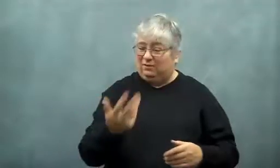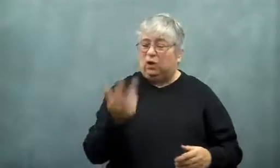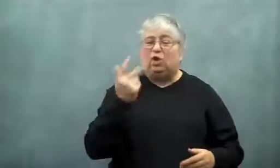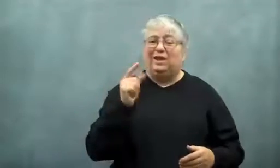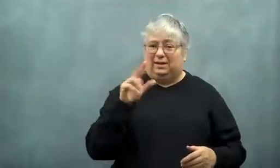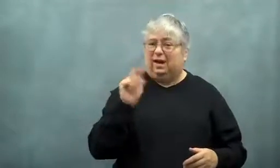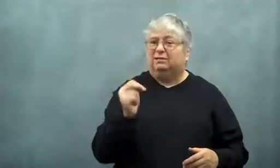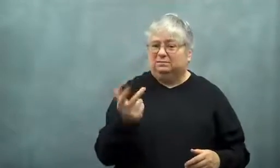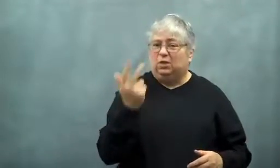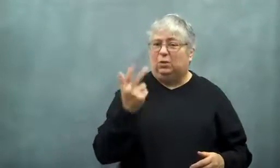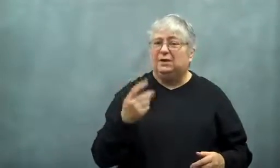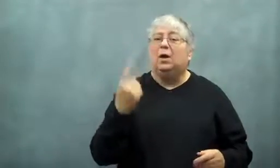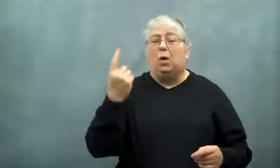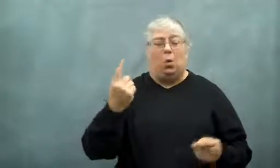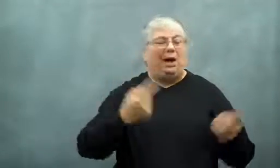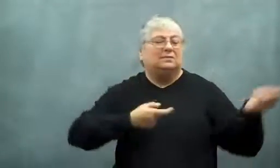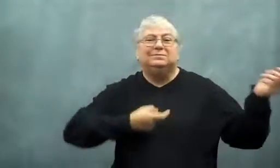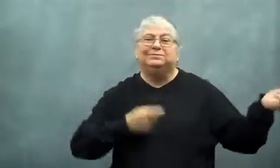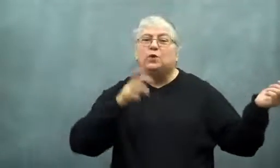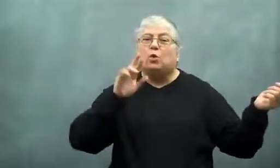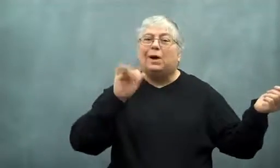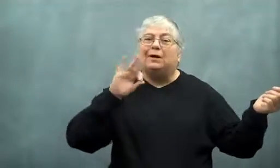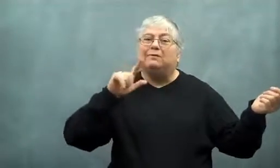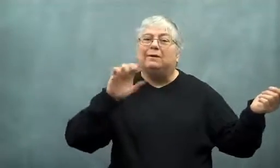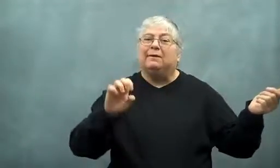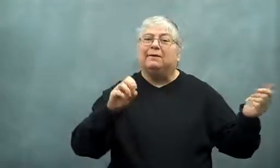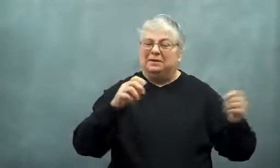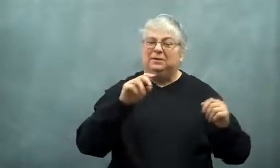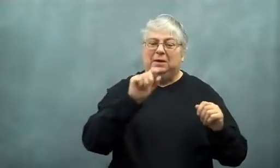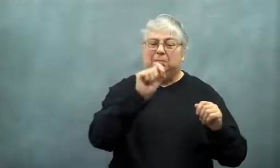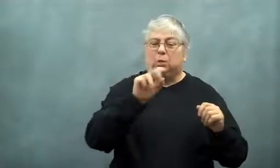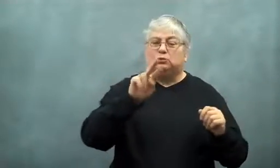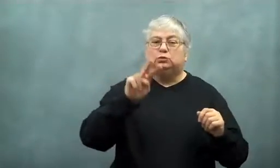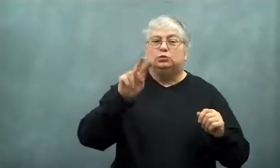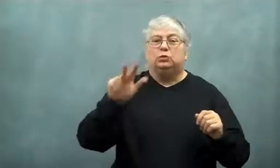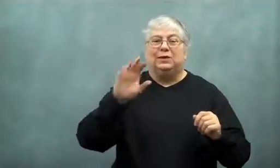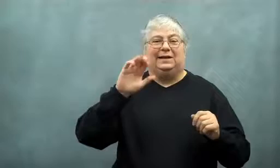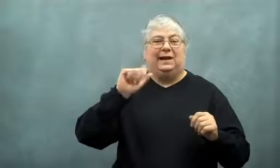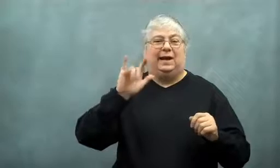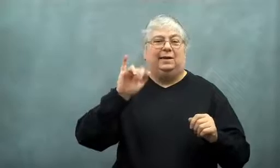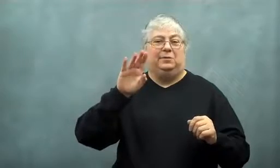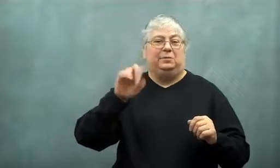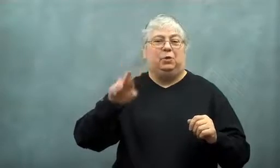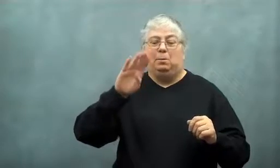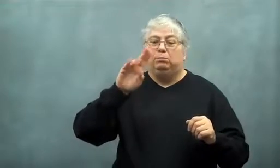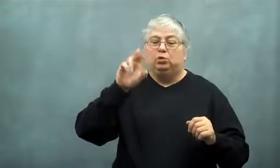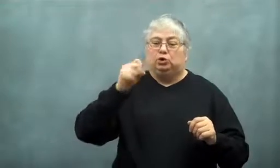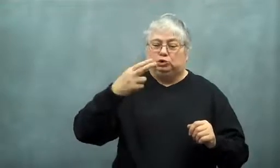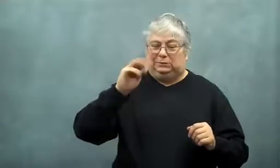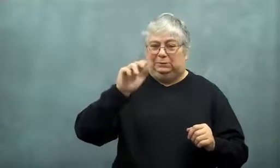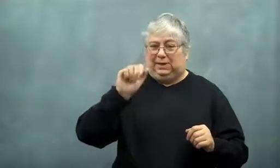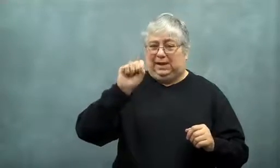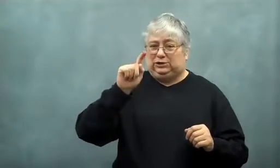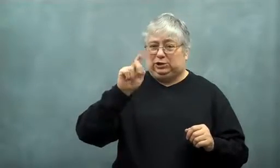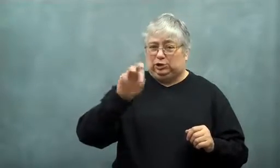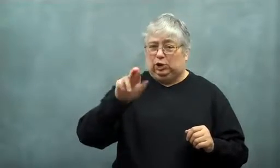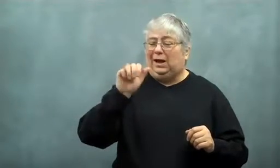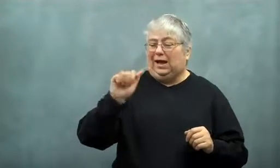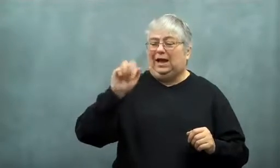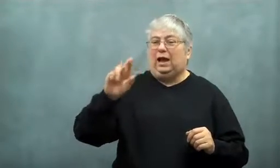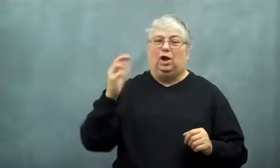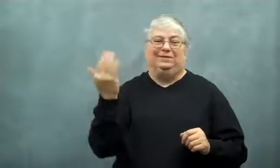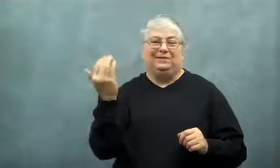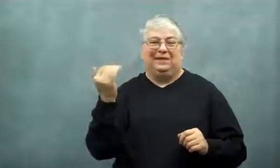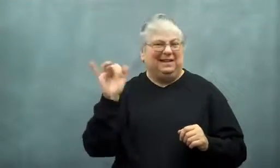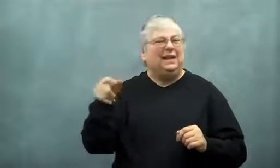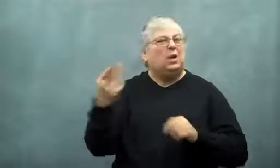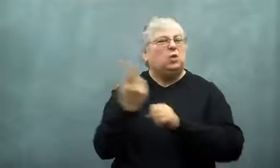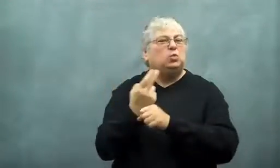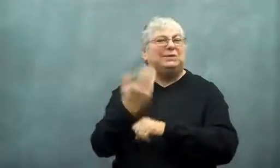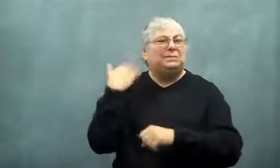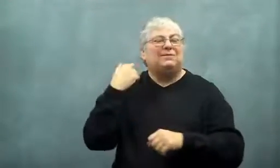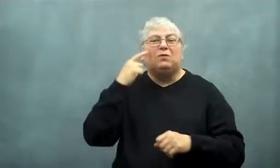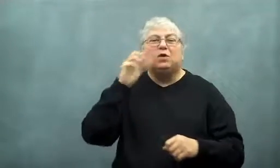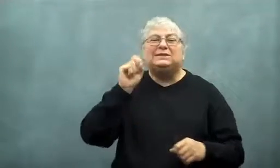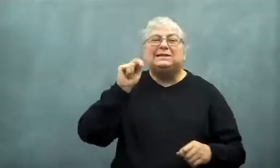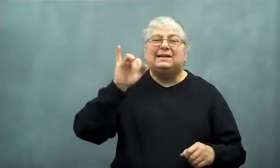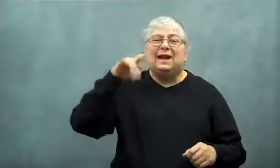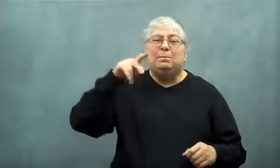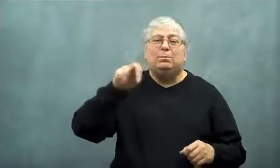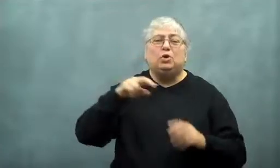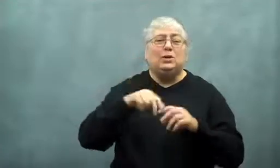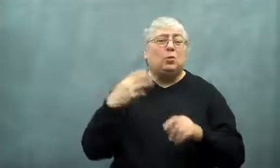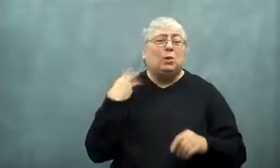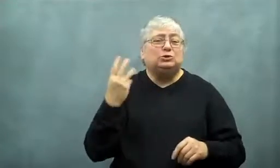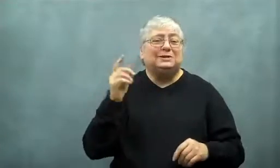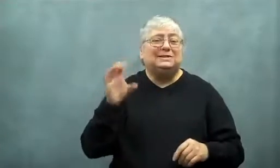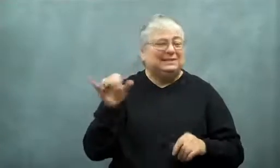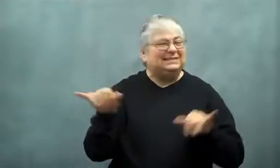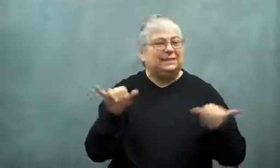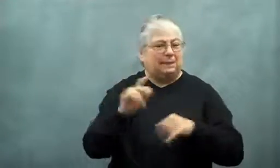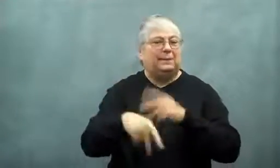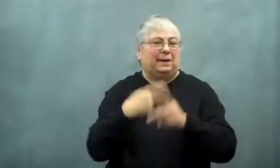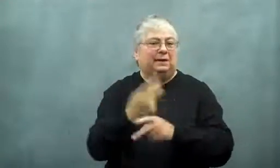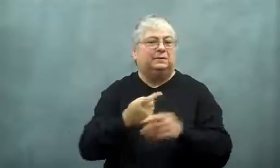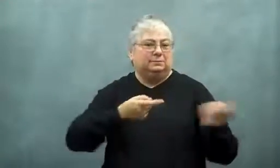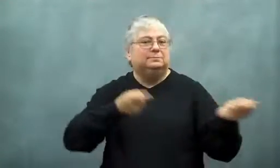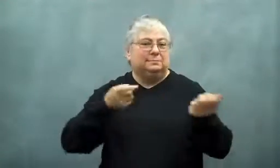He had three guns with him. One was a .223 caliber Bushmaster AR-15 rifle.